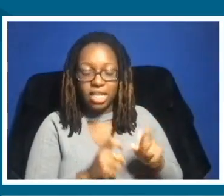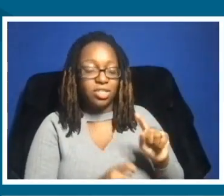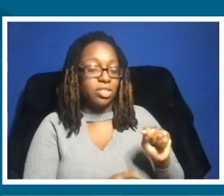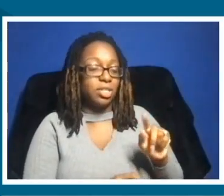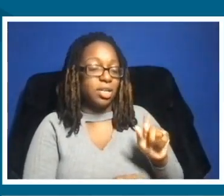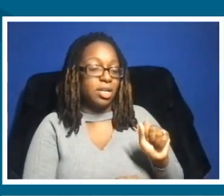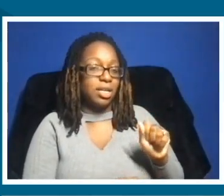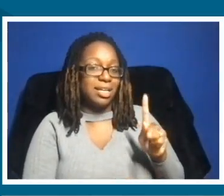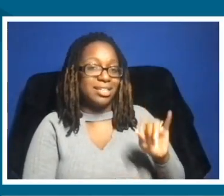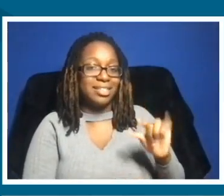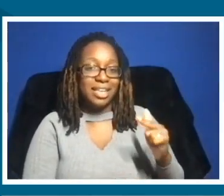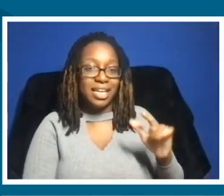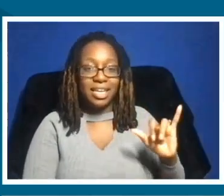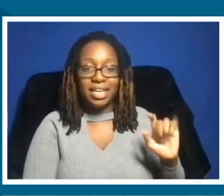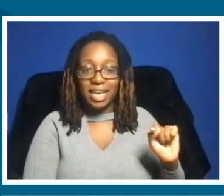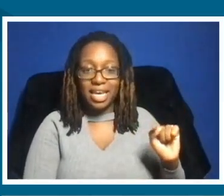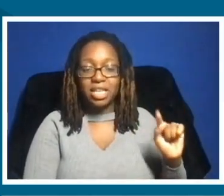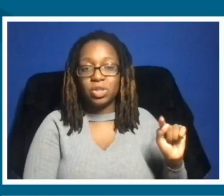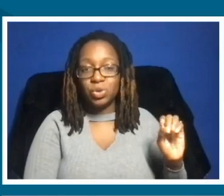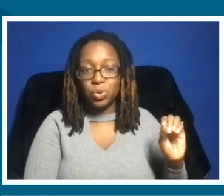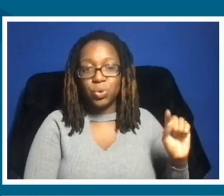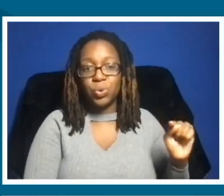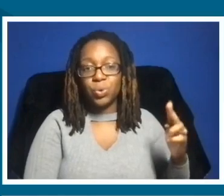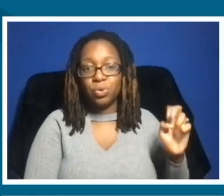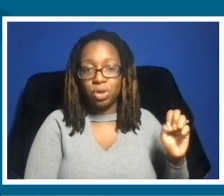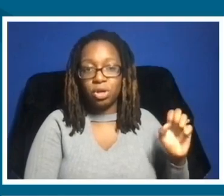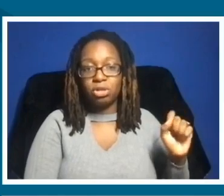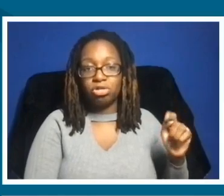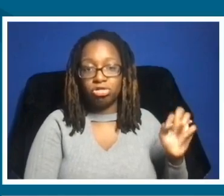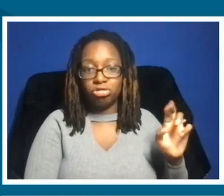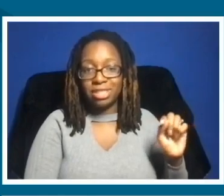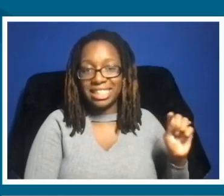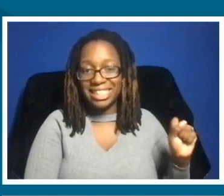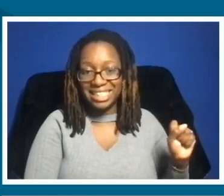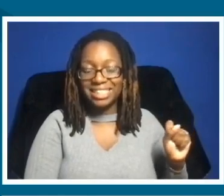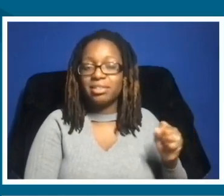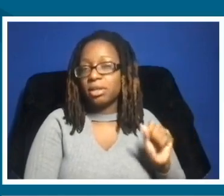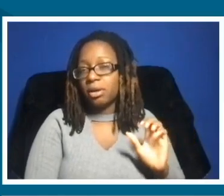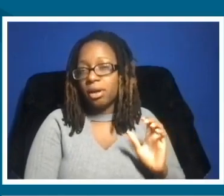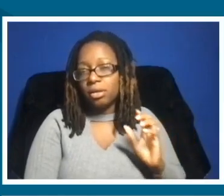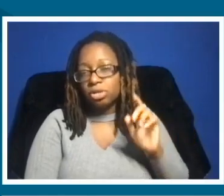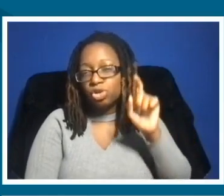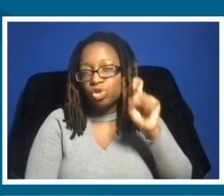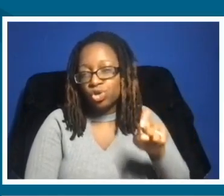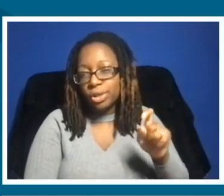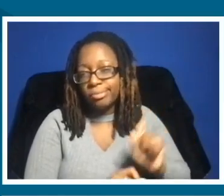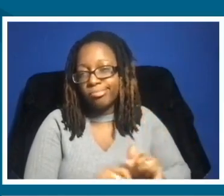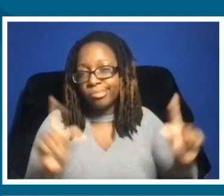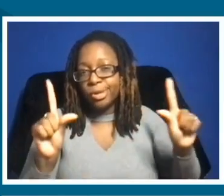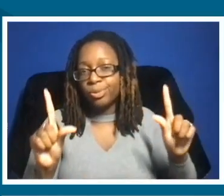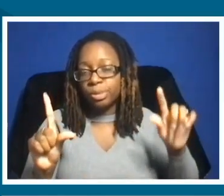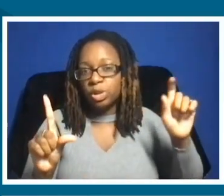in our museum name it should come up hopefully um and